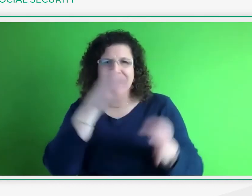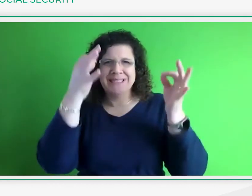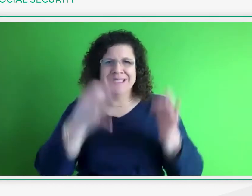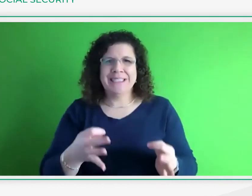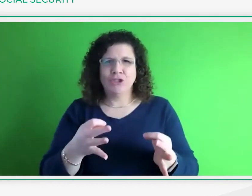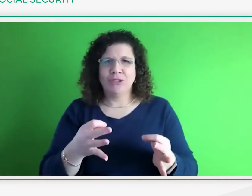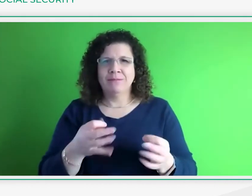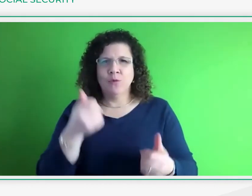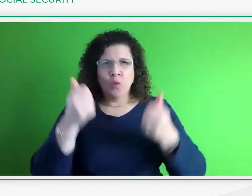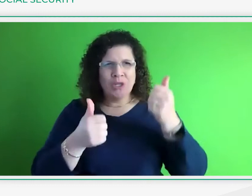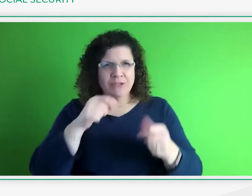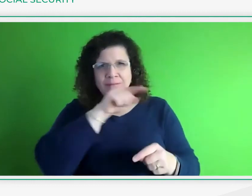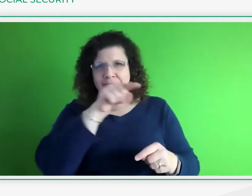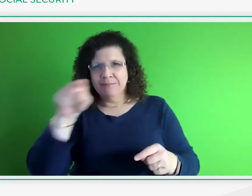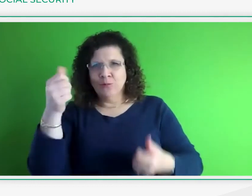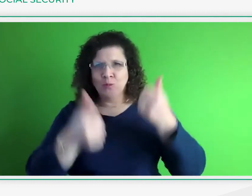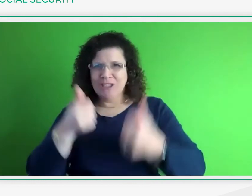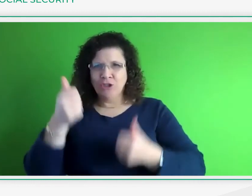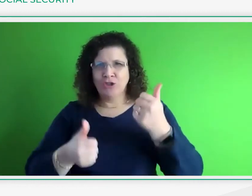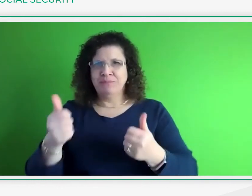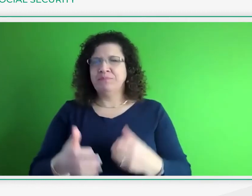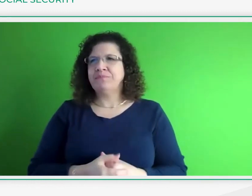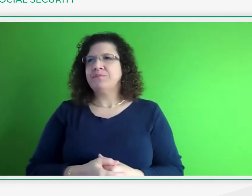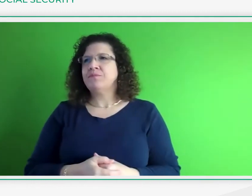Remember, it's a personal decision, but I'm just wanting to give you all the facts here